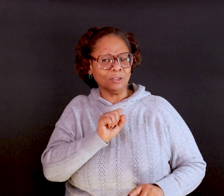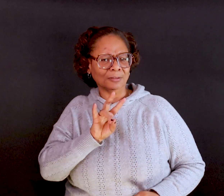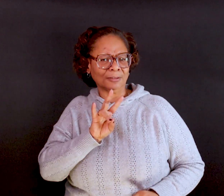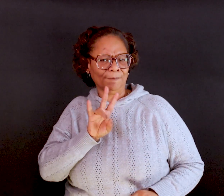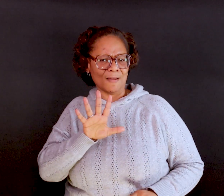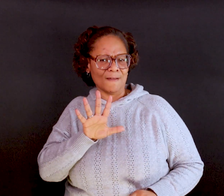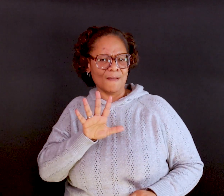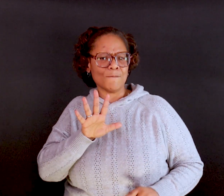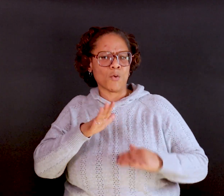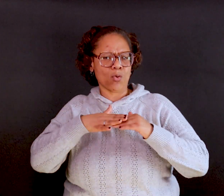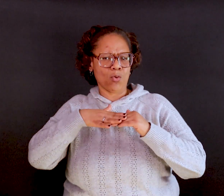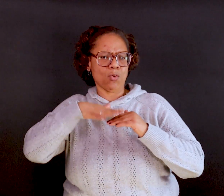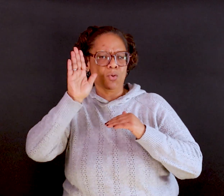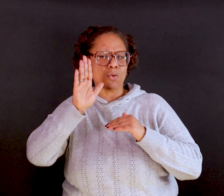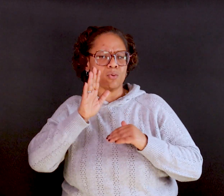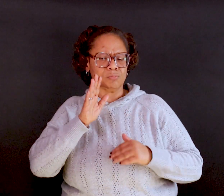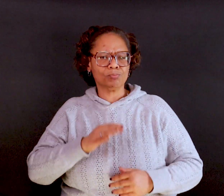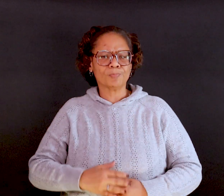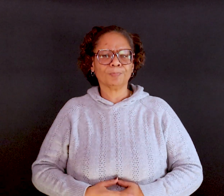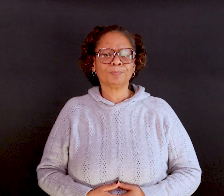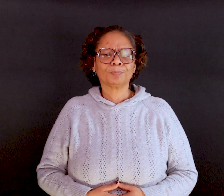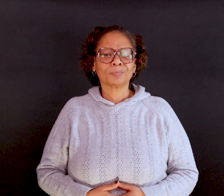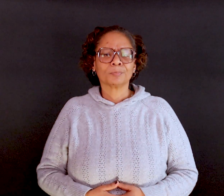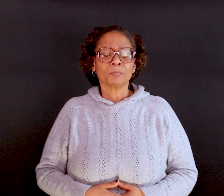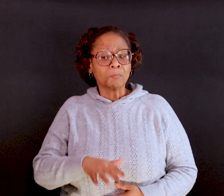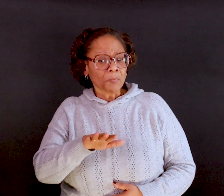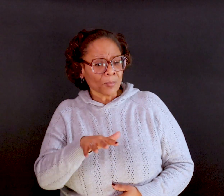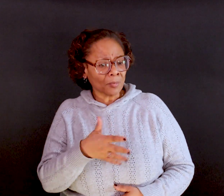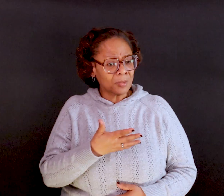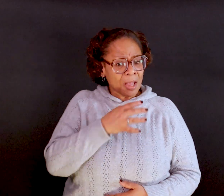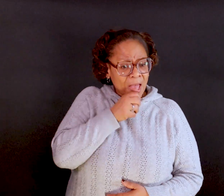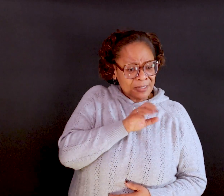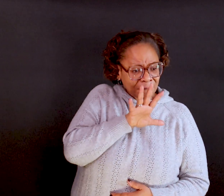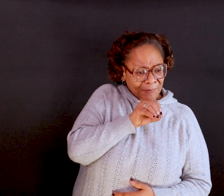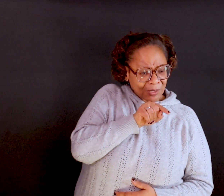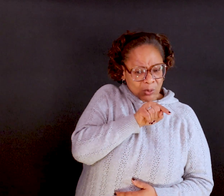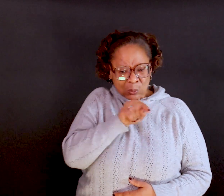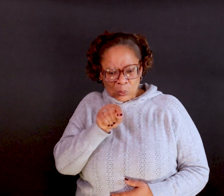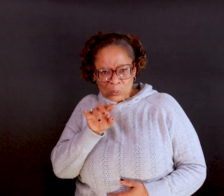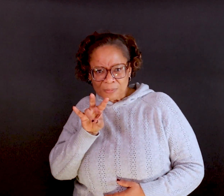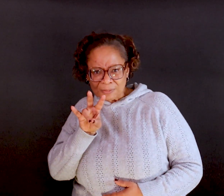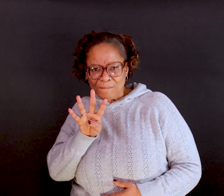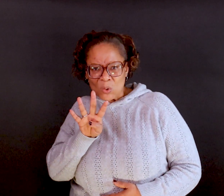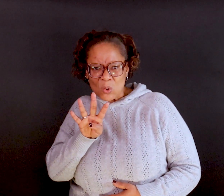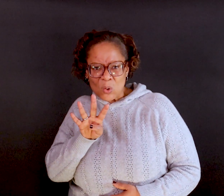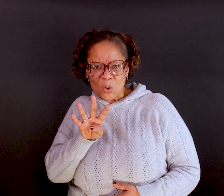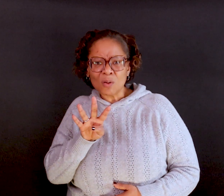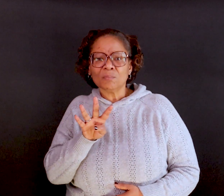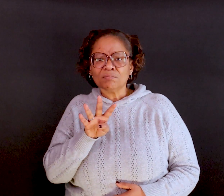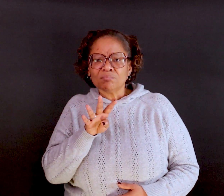and older. And those 50 to 74 years of age